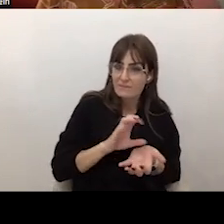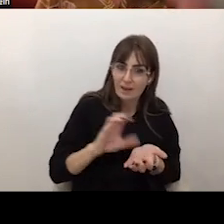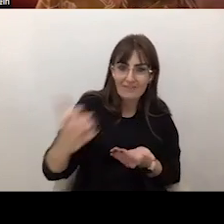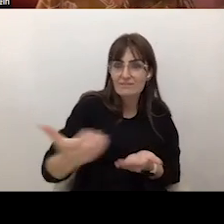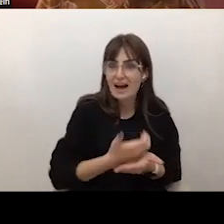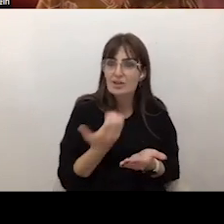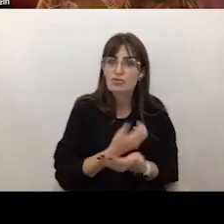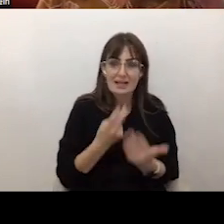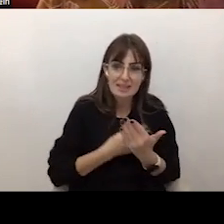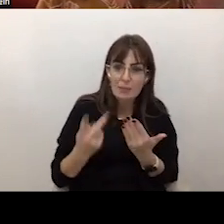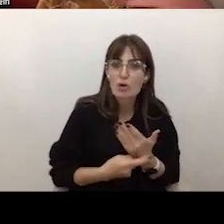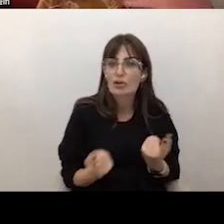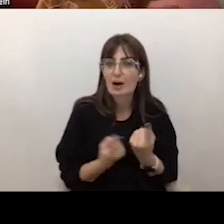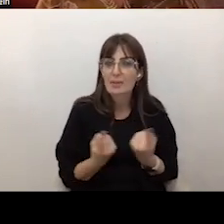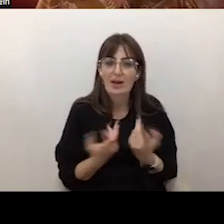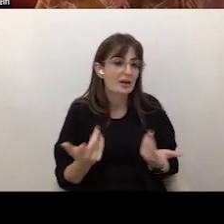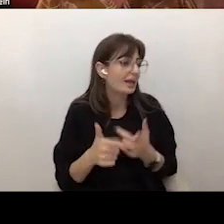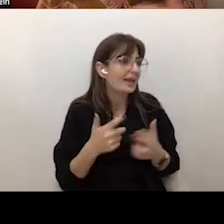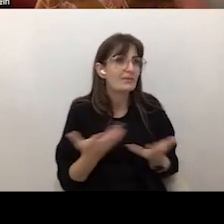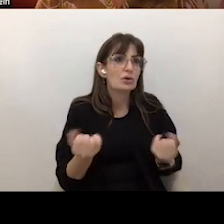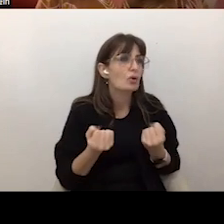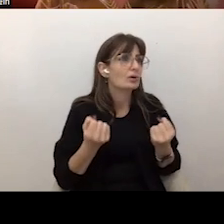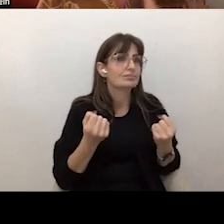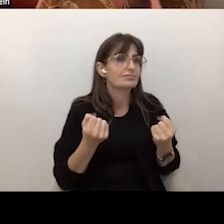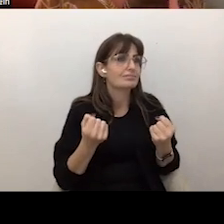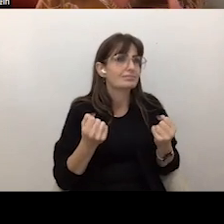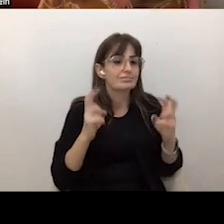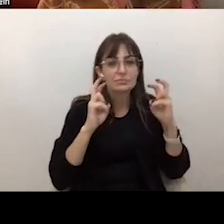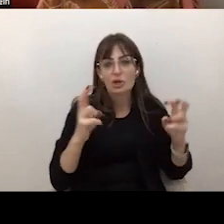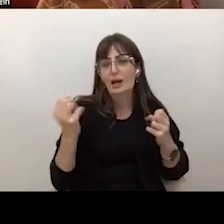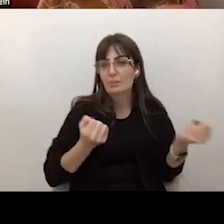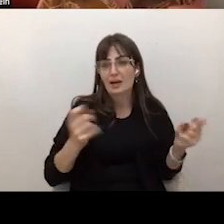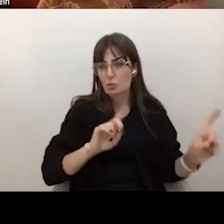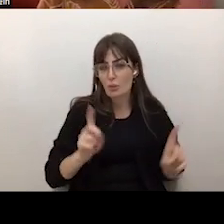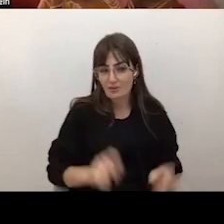rather than if you took a non-existent bus or a car to get to the theatre.